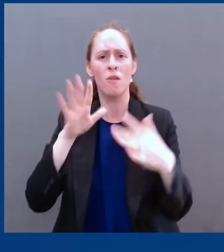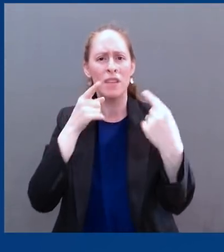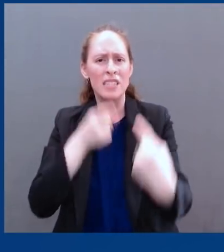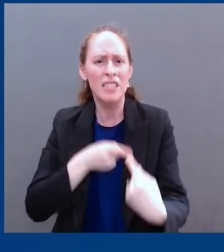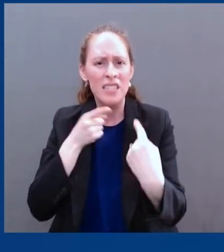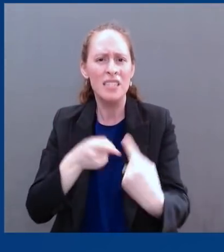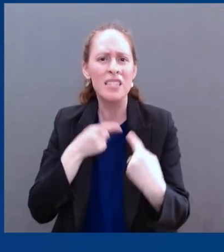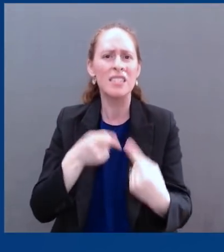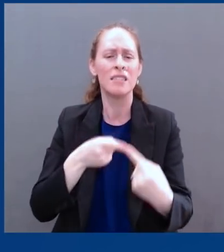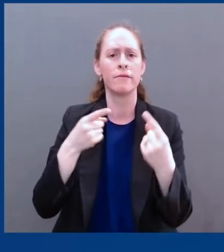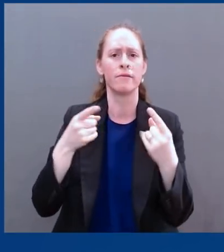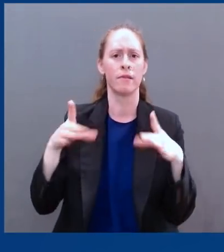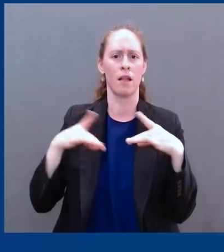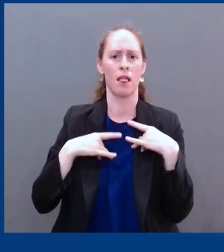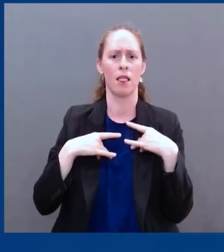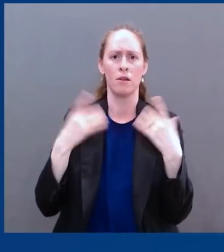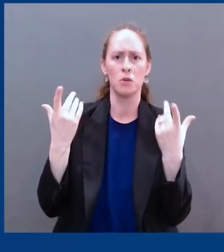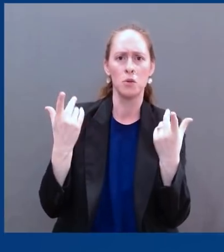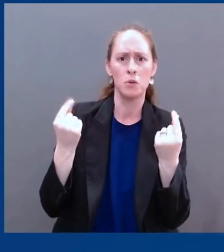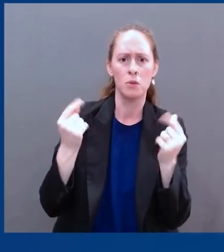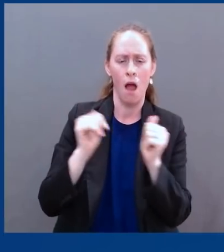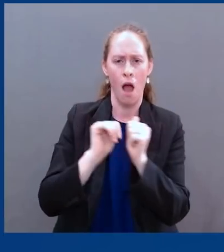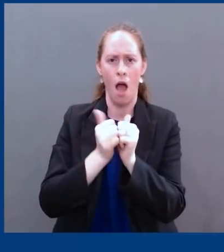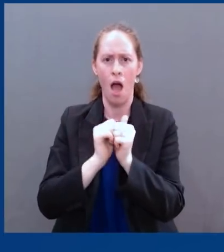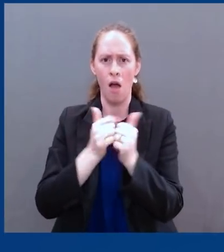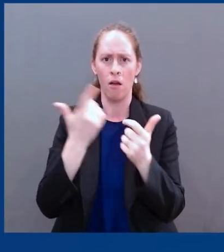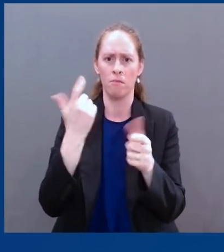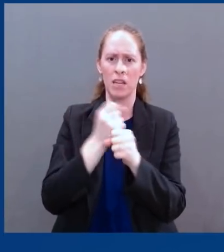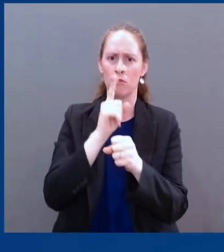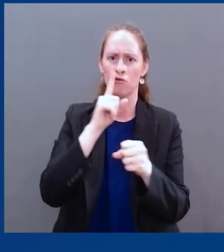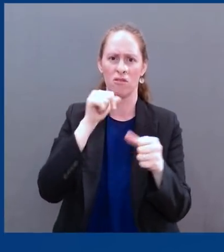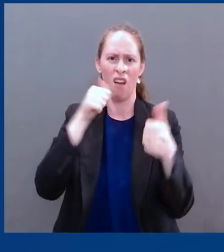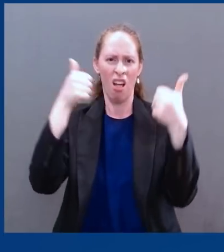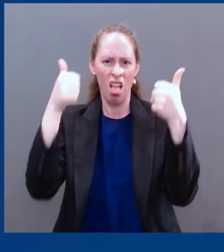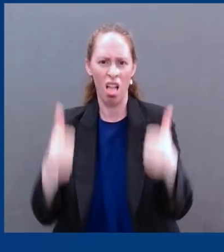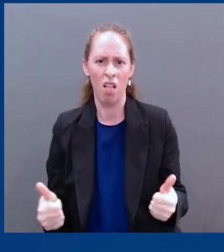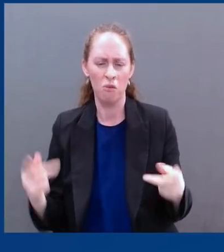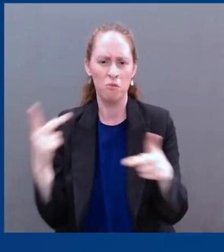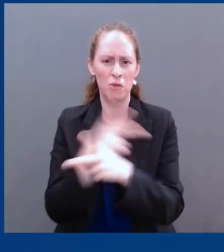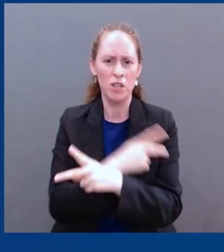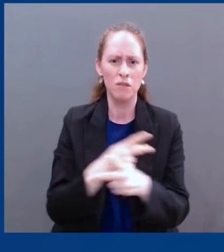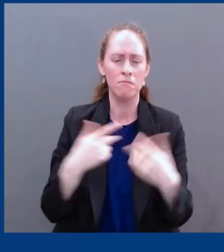One is to control symptoms, which is usually done as an outpatient for many -- in fact, the vast majority --